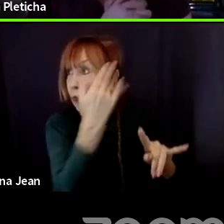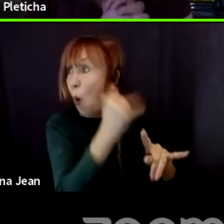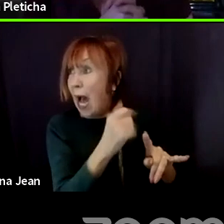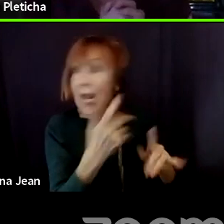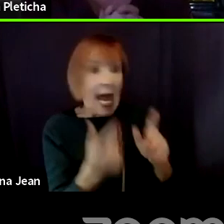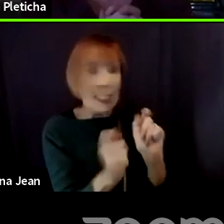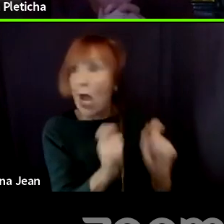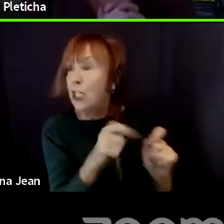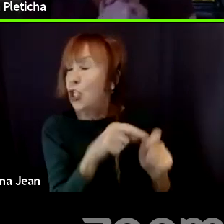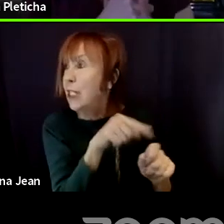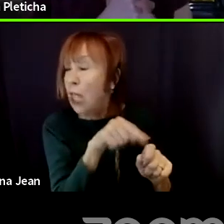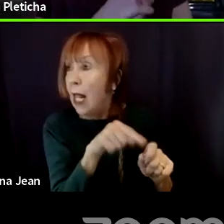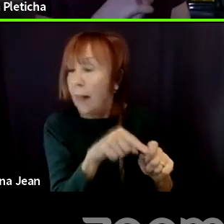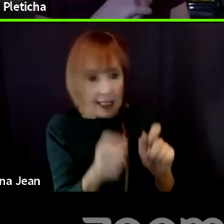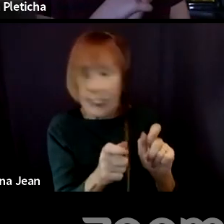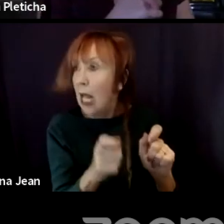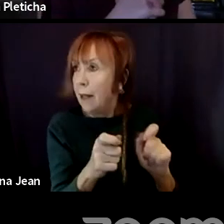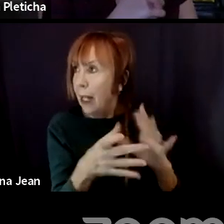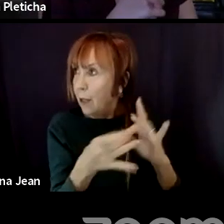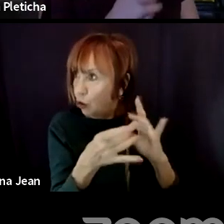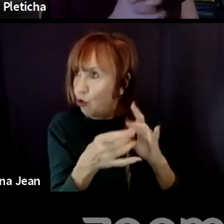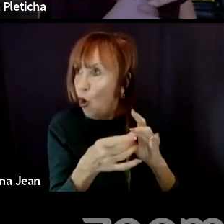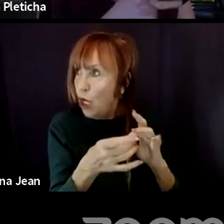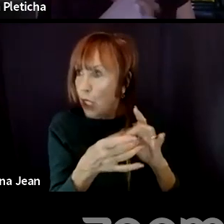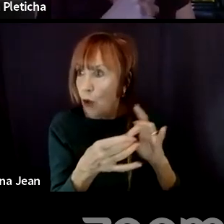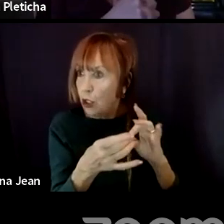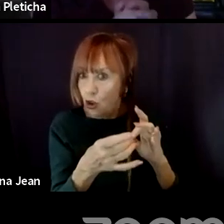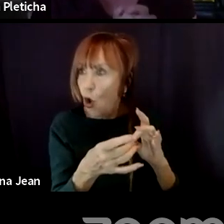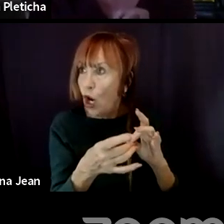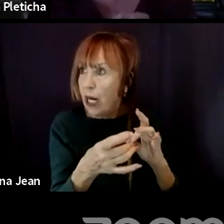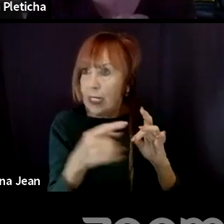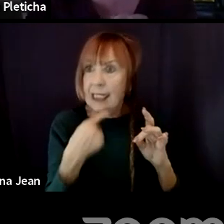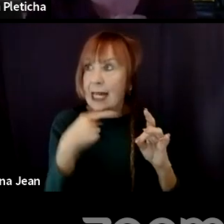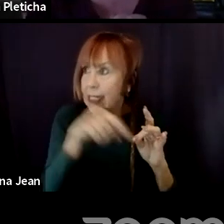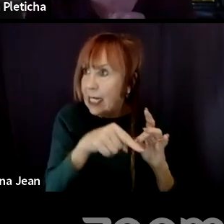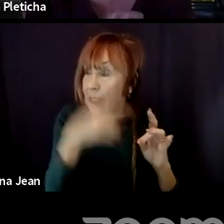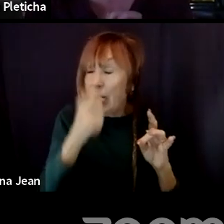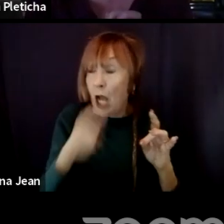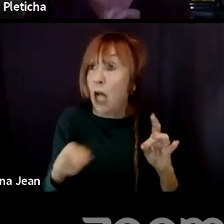Usually? Yeah, almost all cases, like it's their job. They're in a lot of ways,